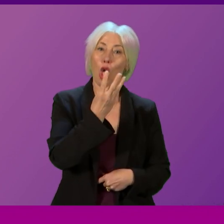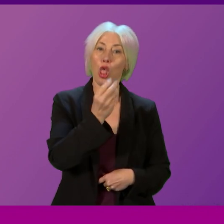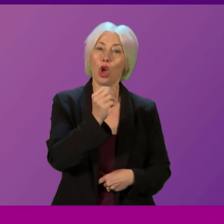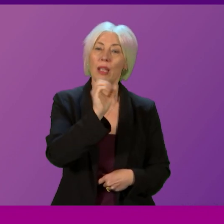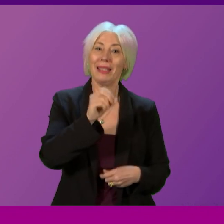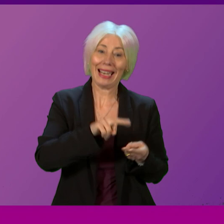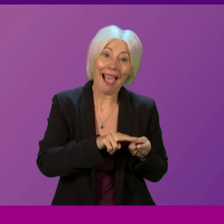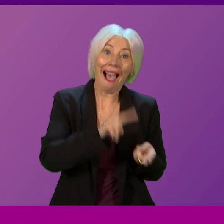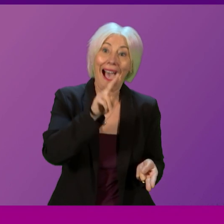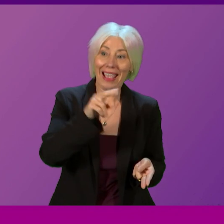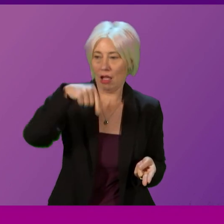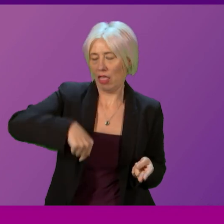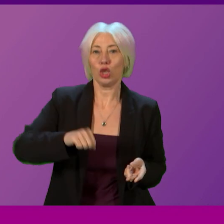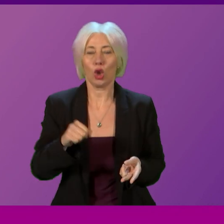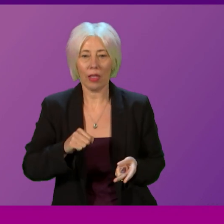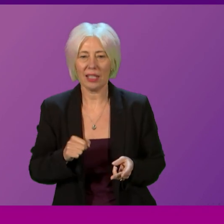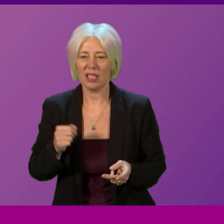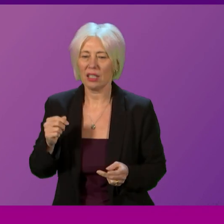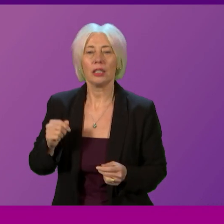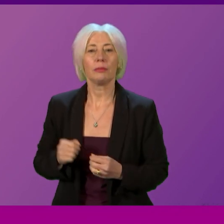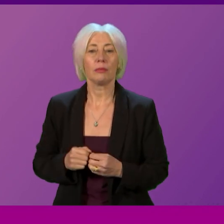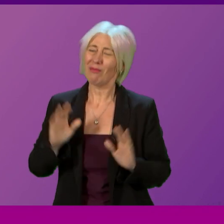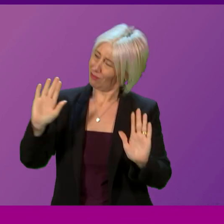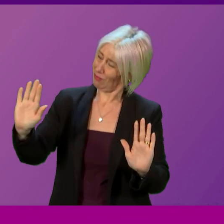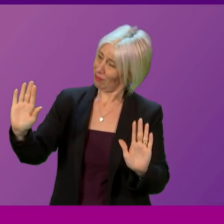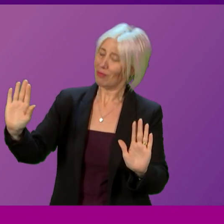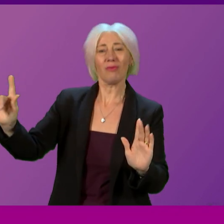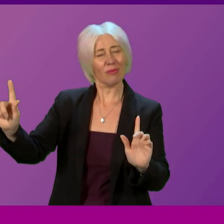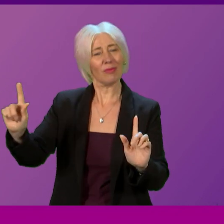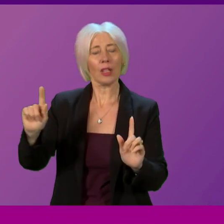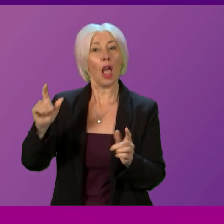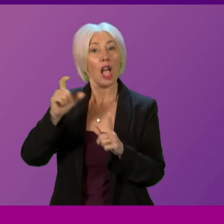per head than it is in Scotland— I am sorry, but Douglas Ross introduced the comparison